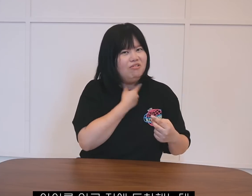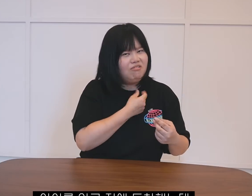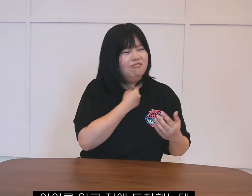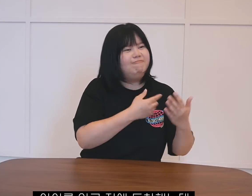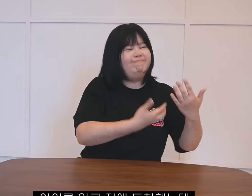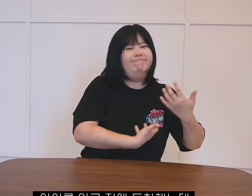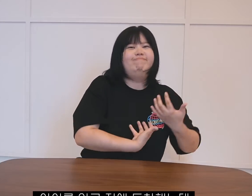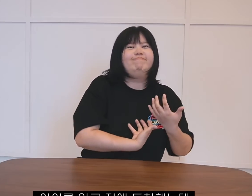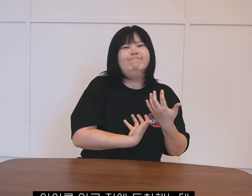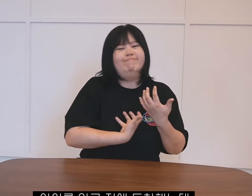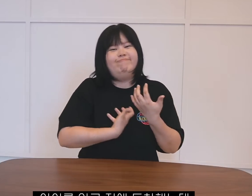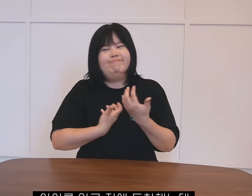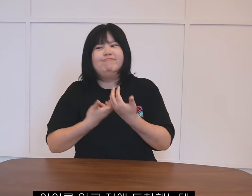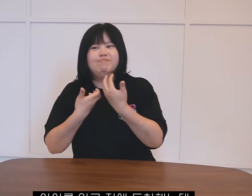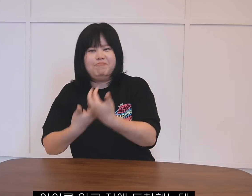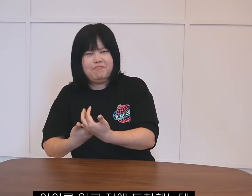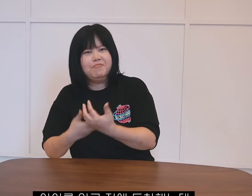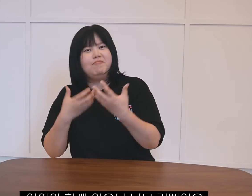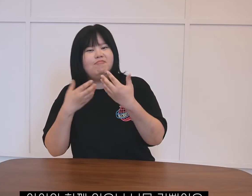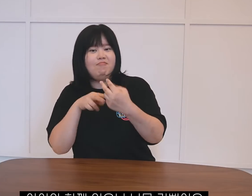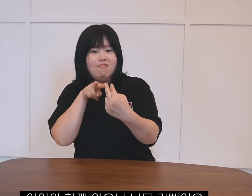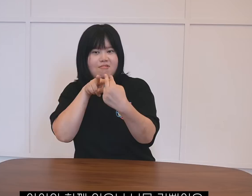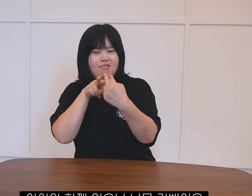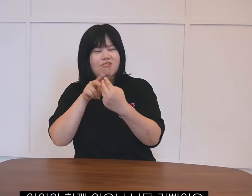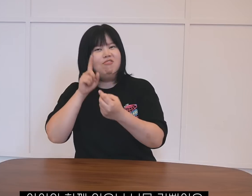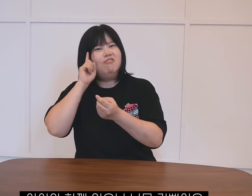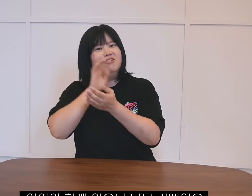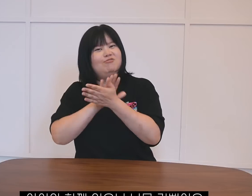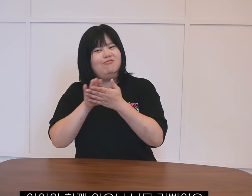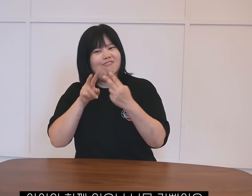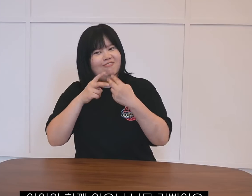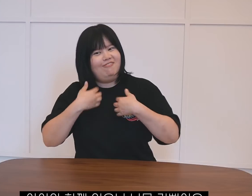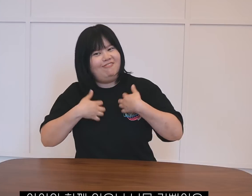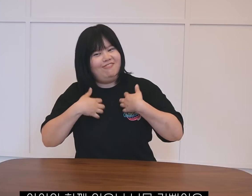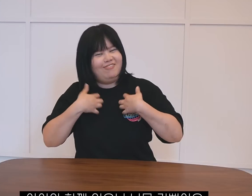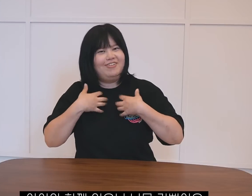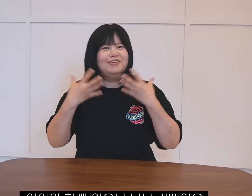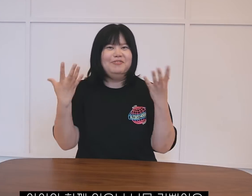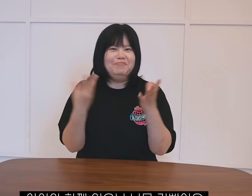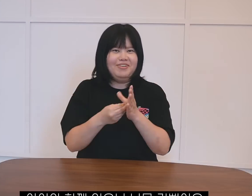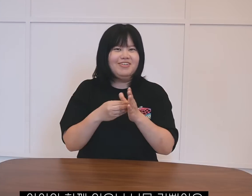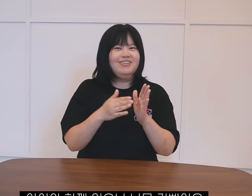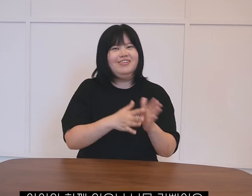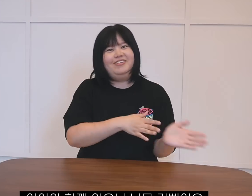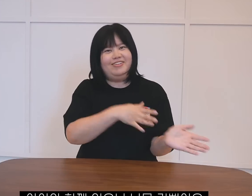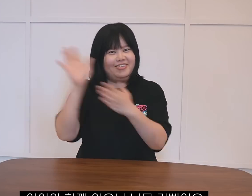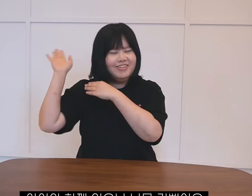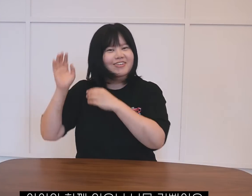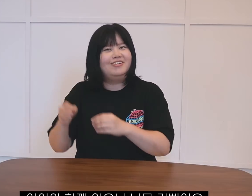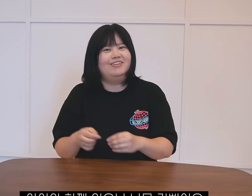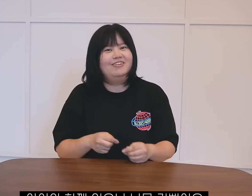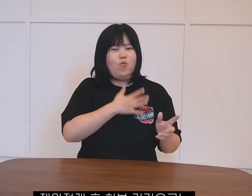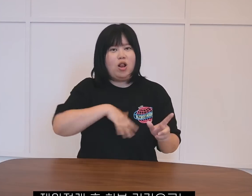She arrived home with the child and she was so happy to be with him.